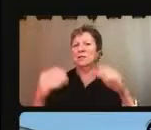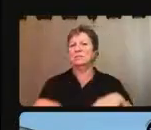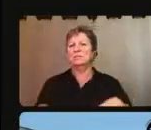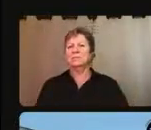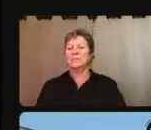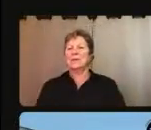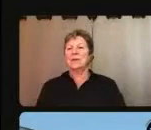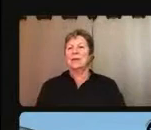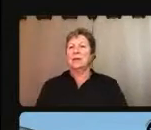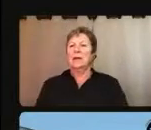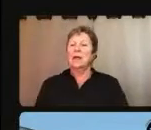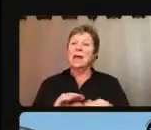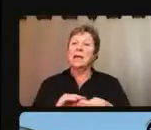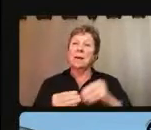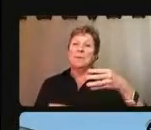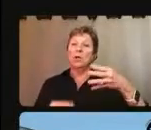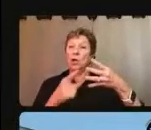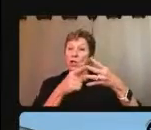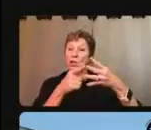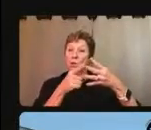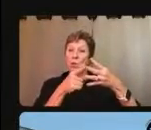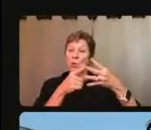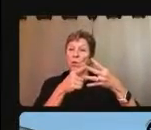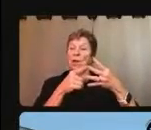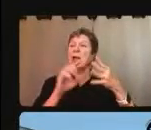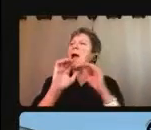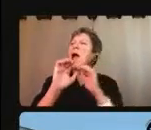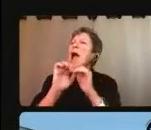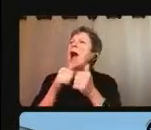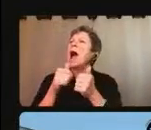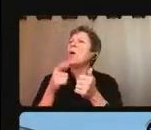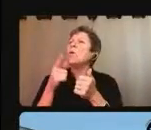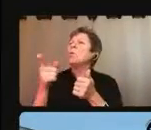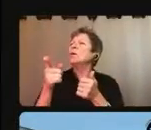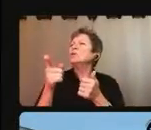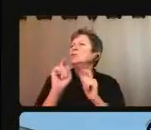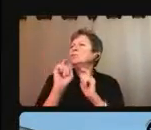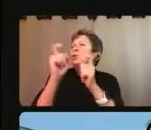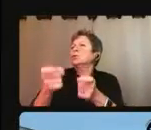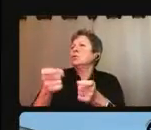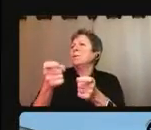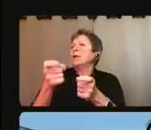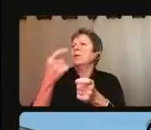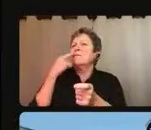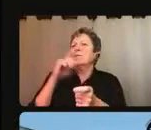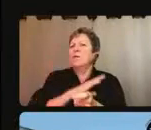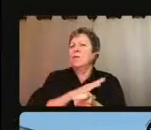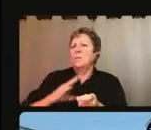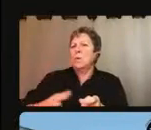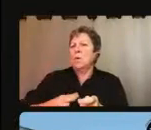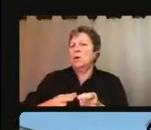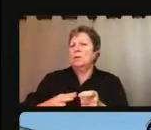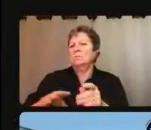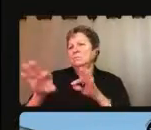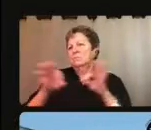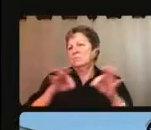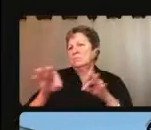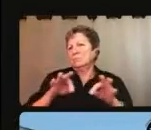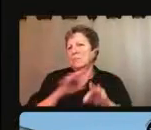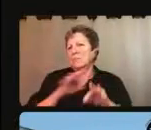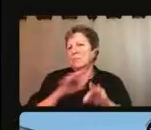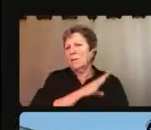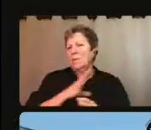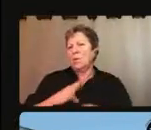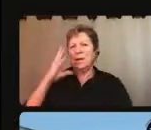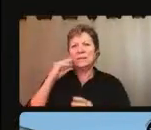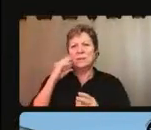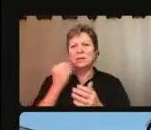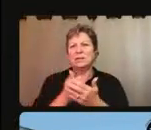HELP RESOLVE ANY TYPE OF